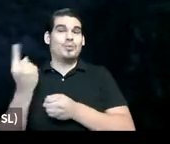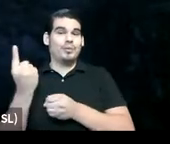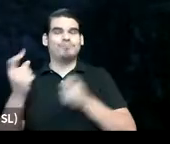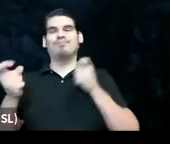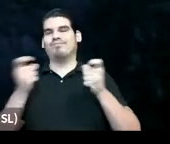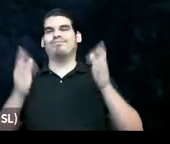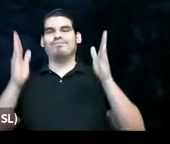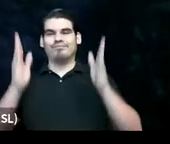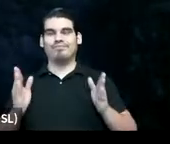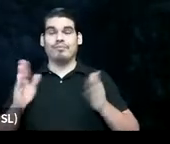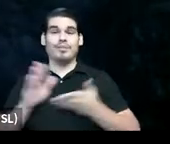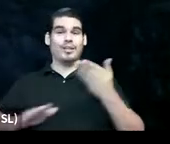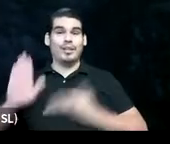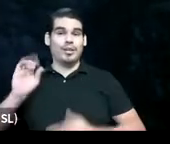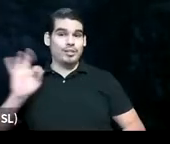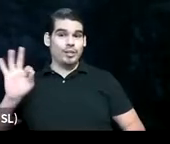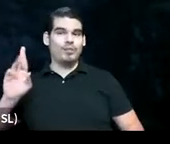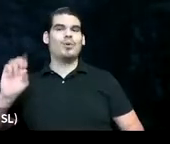for Region VIII and I go to Santiago Canyon College down in Orange County.